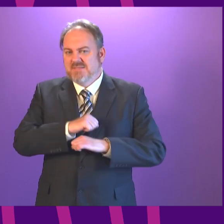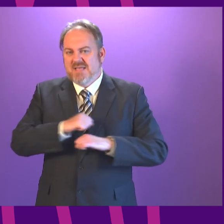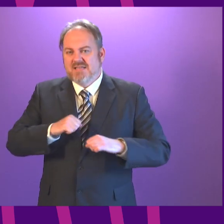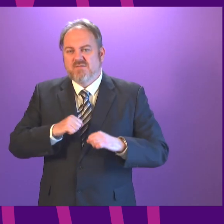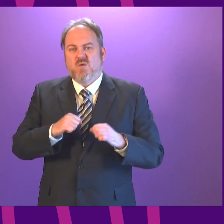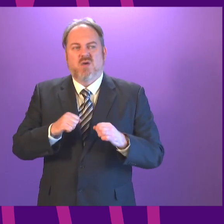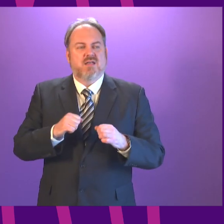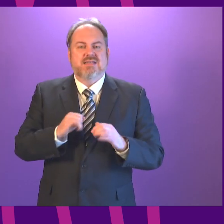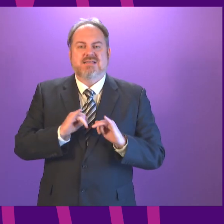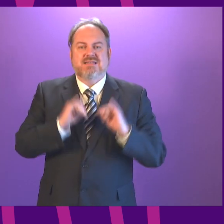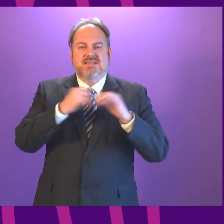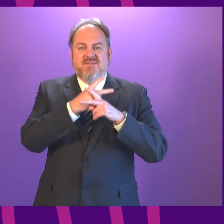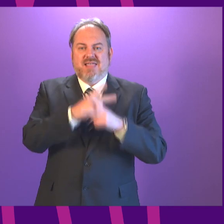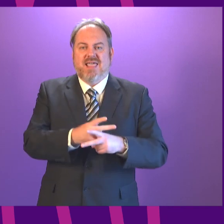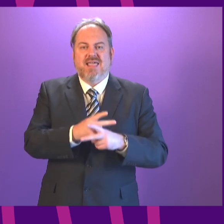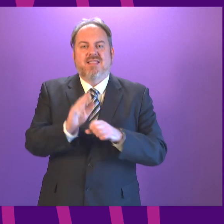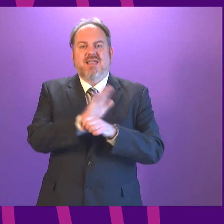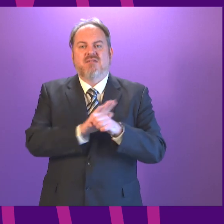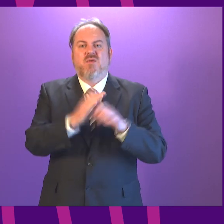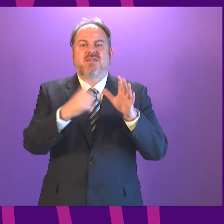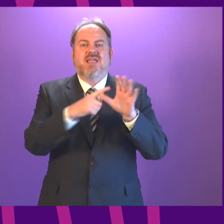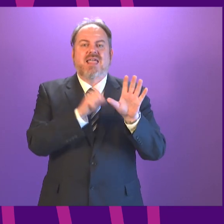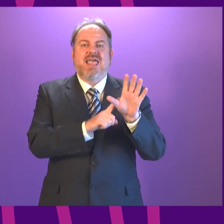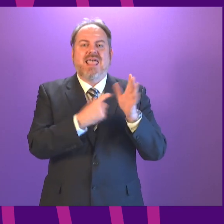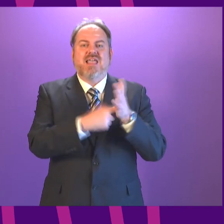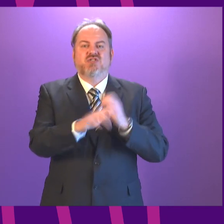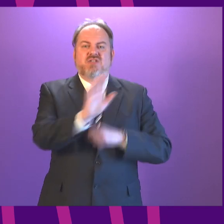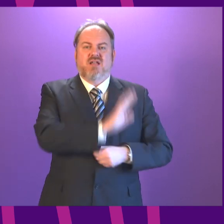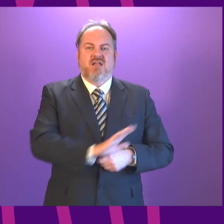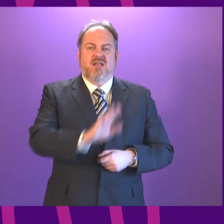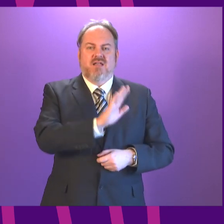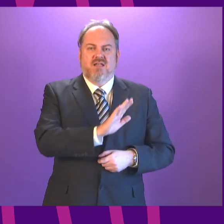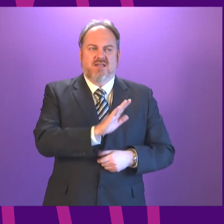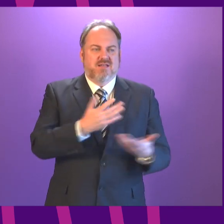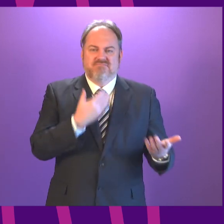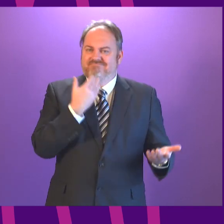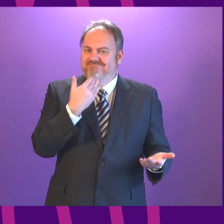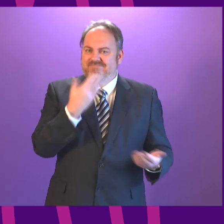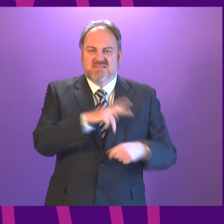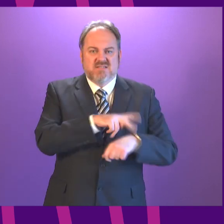in intensive care, in Ayrshire and across Scotland and about the lack of available staff